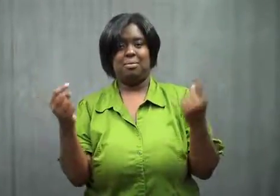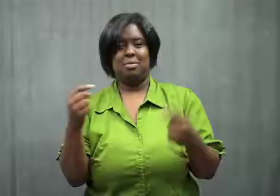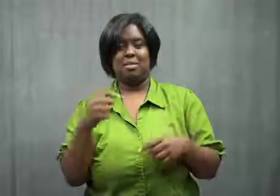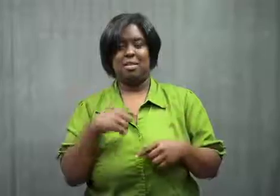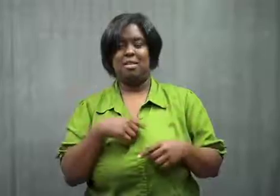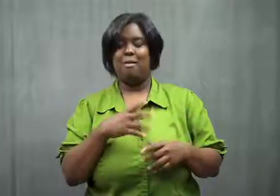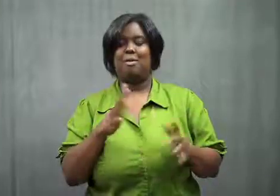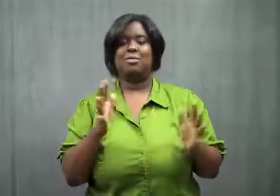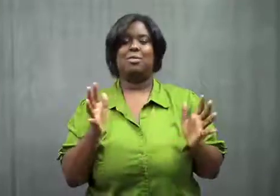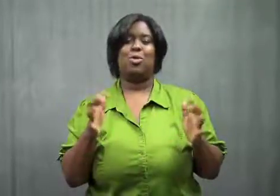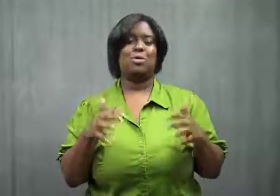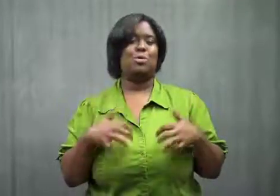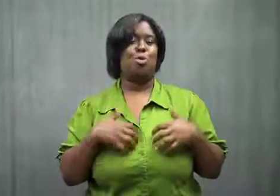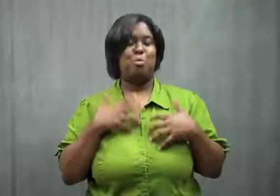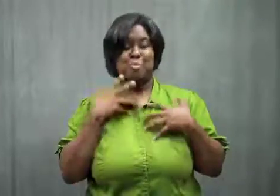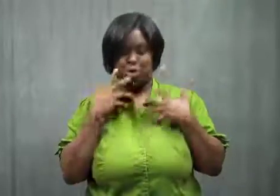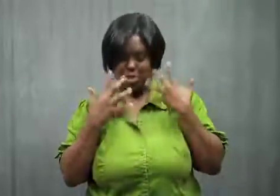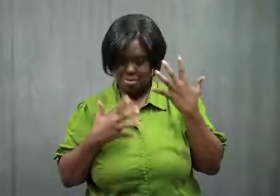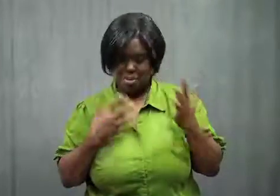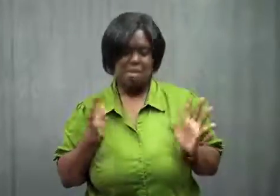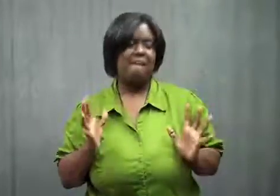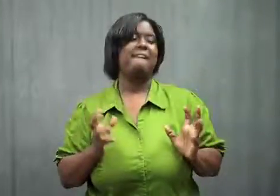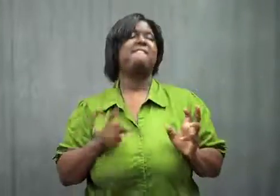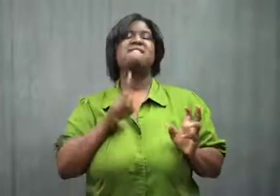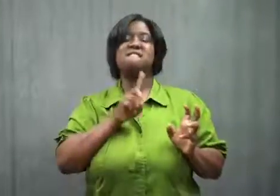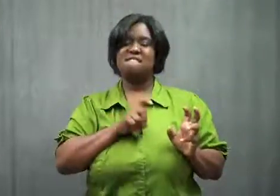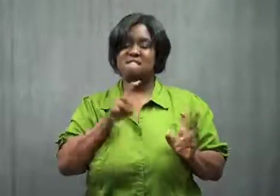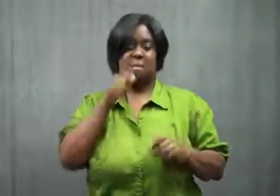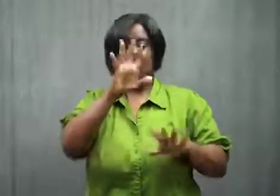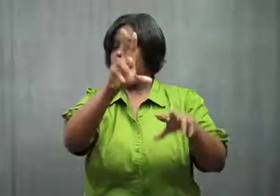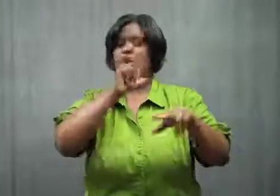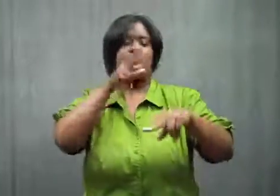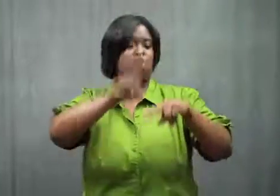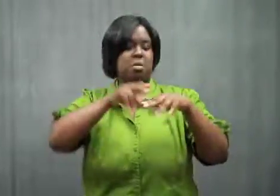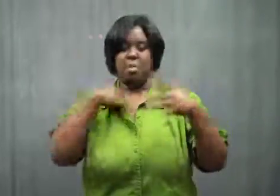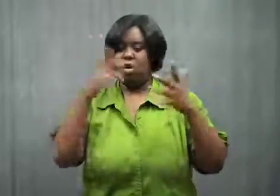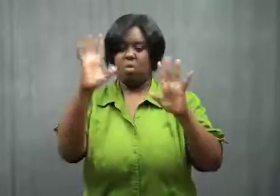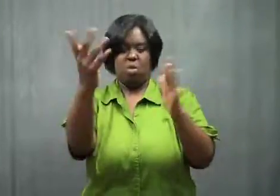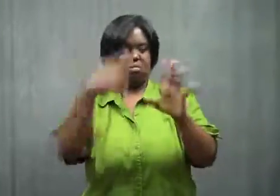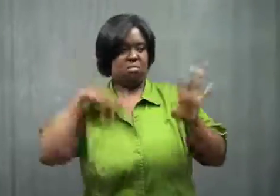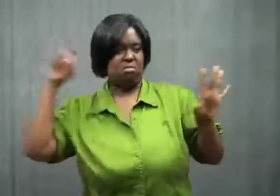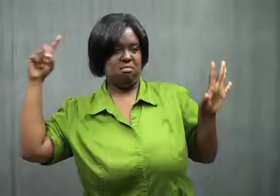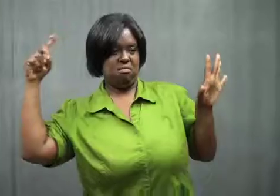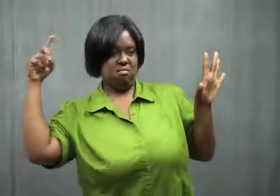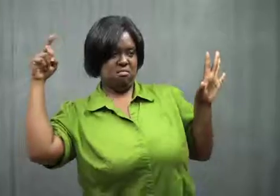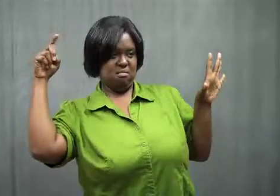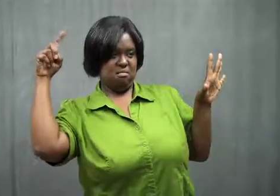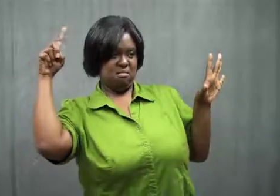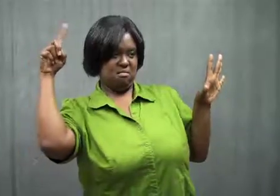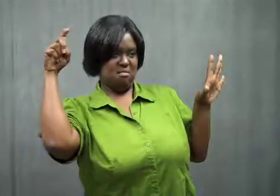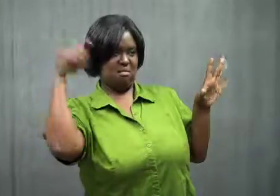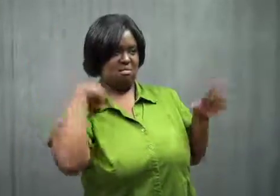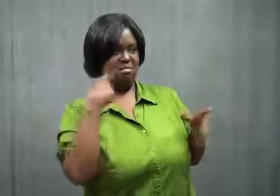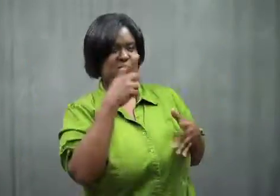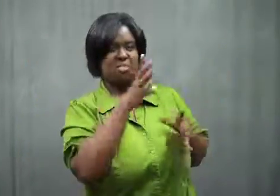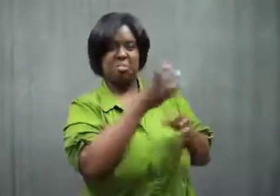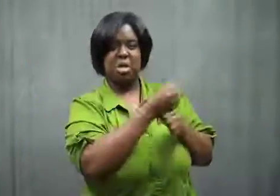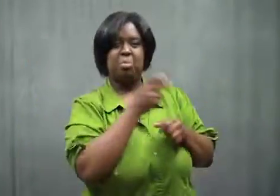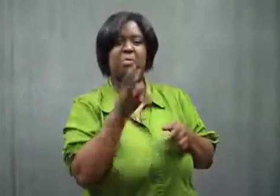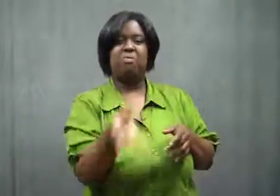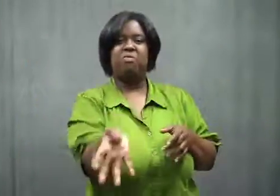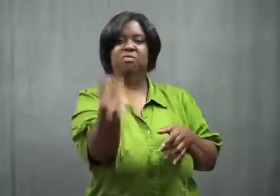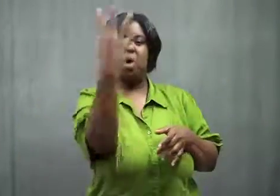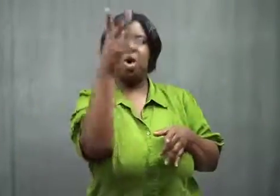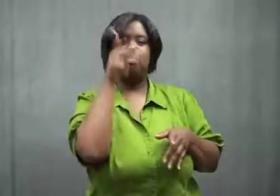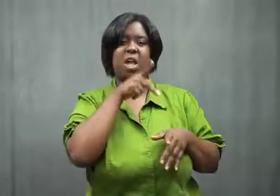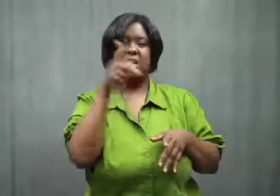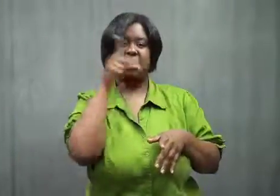Oh, I was so upset and embarrassed.